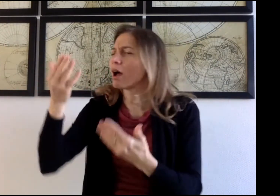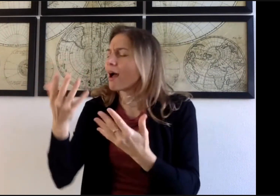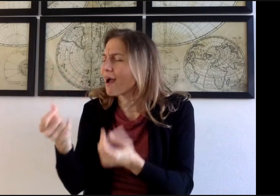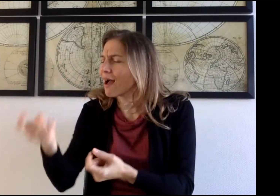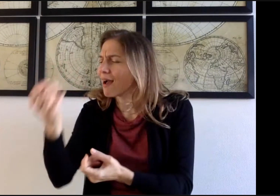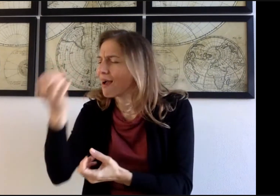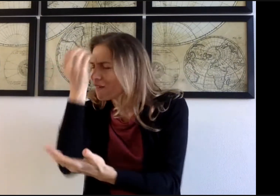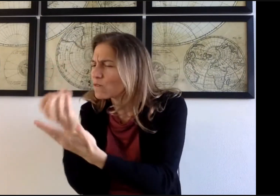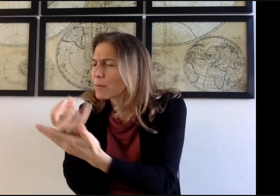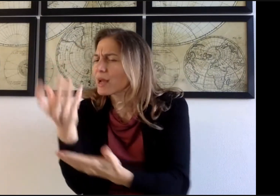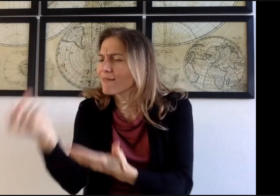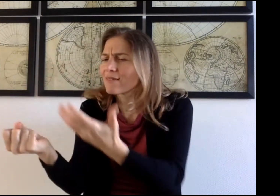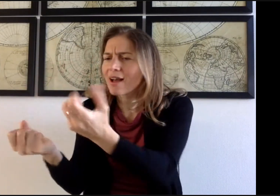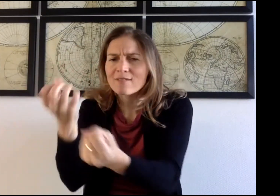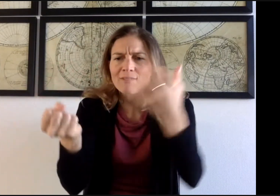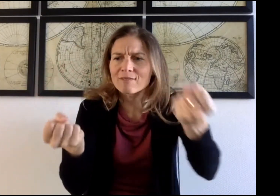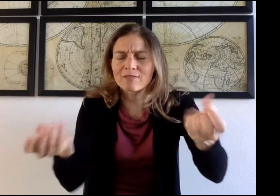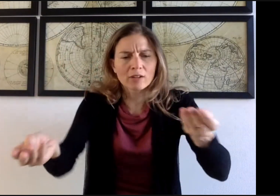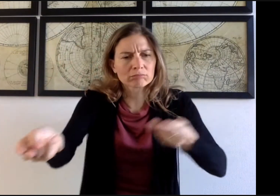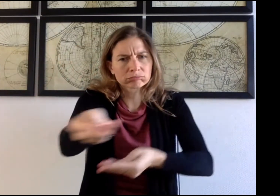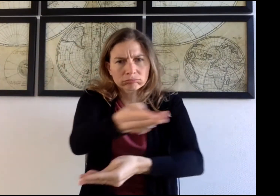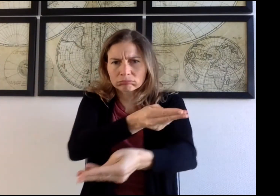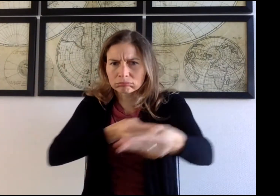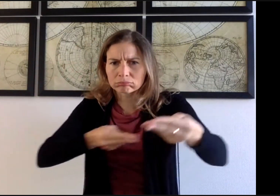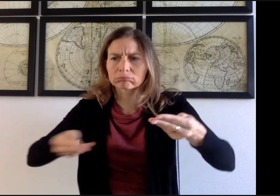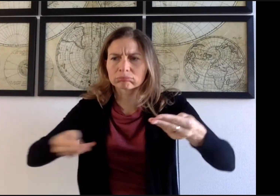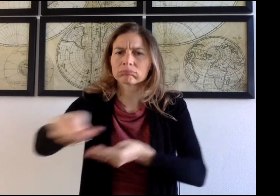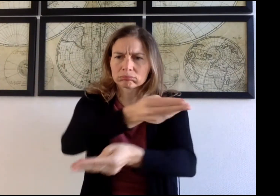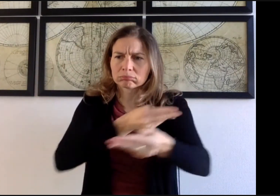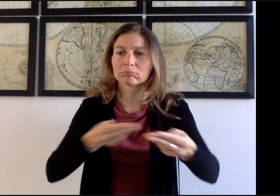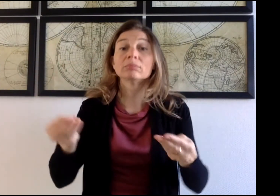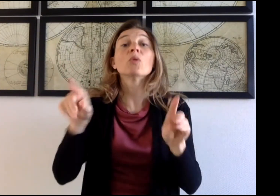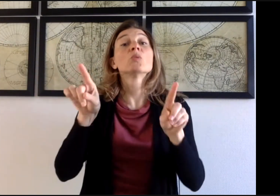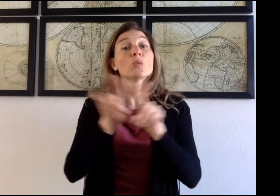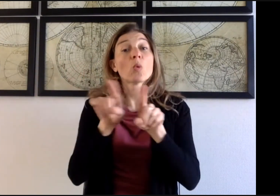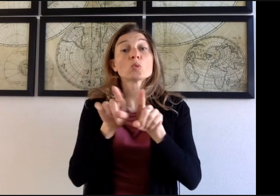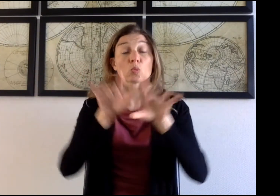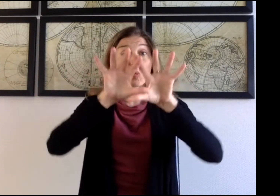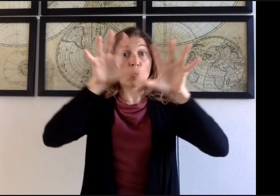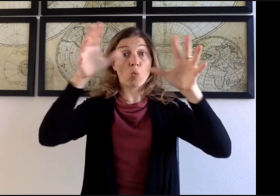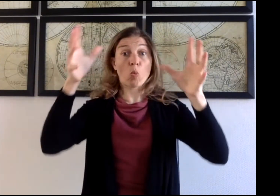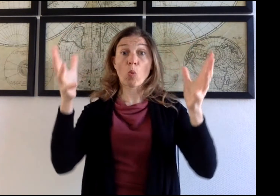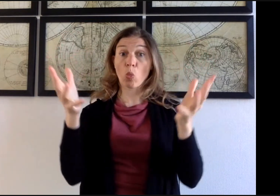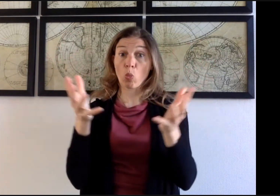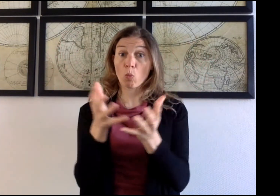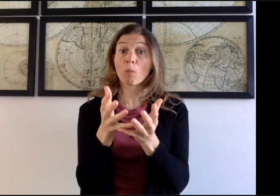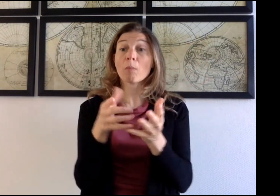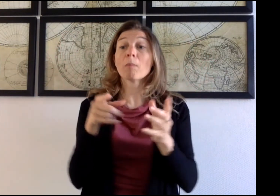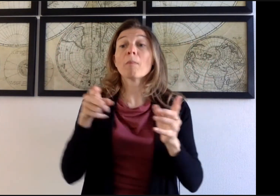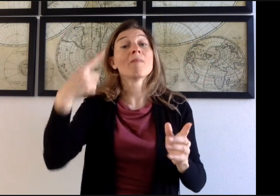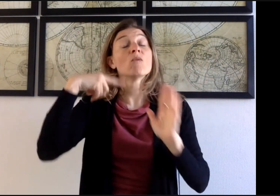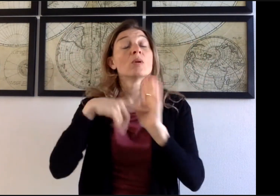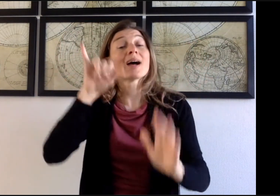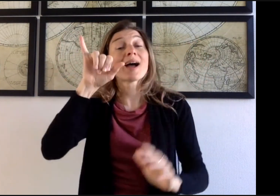And we could say strengthening the response globally because we're also contributing in the tasks force of the IDA,